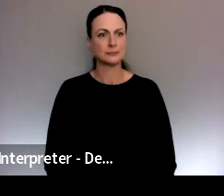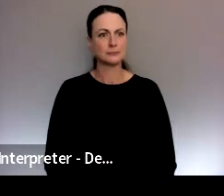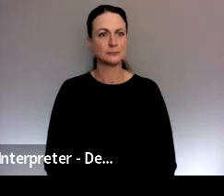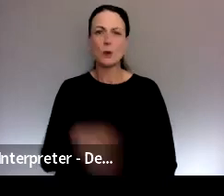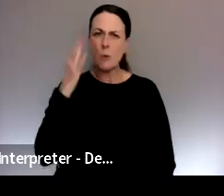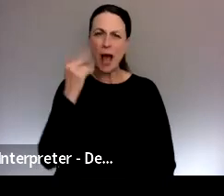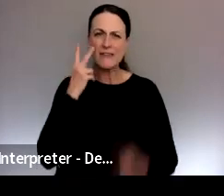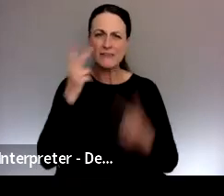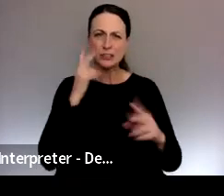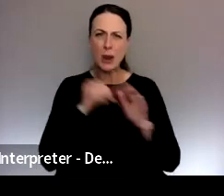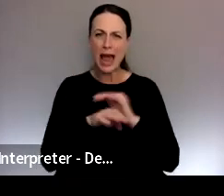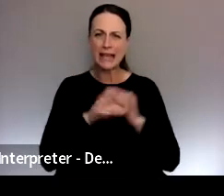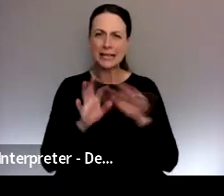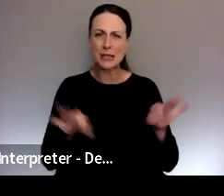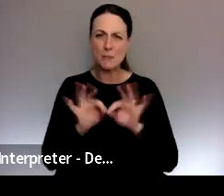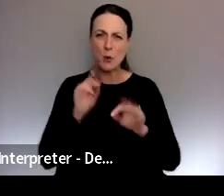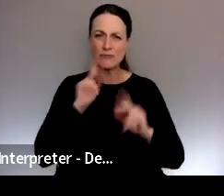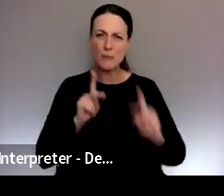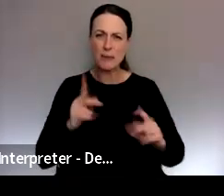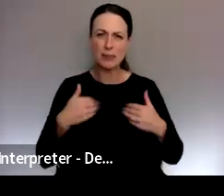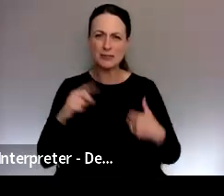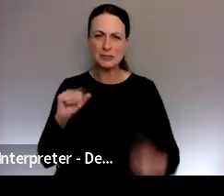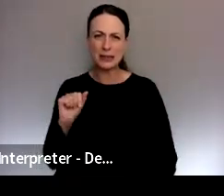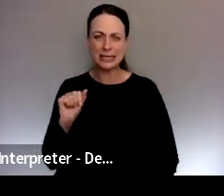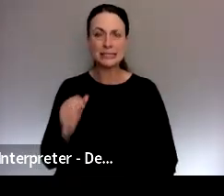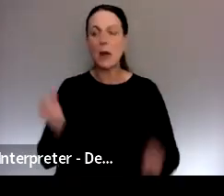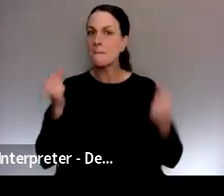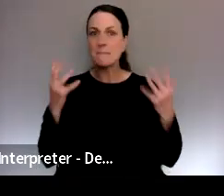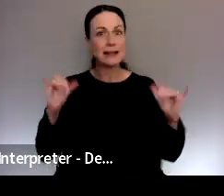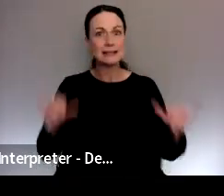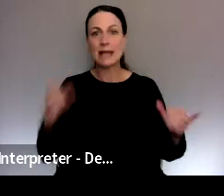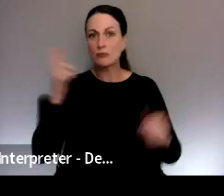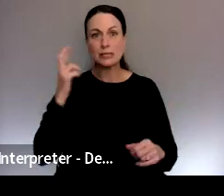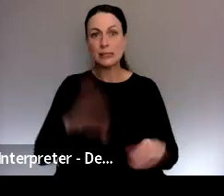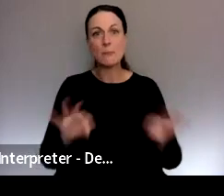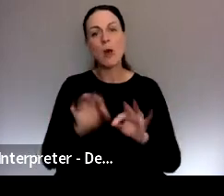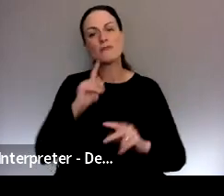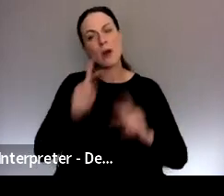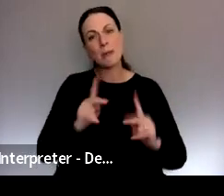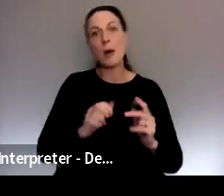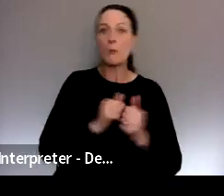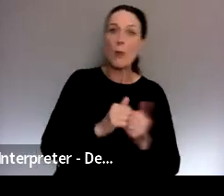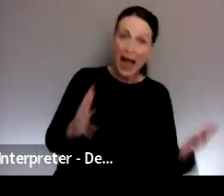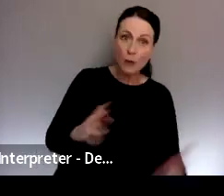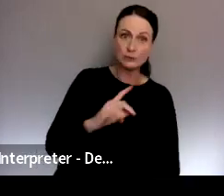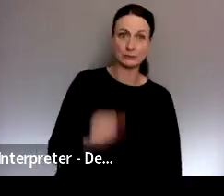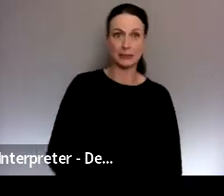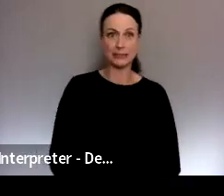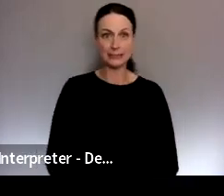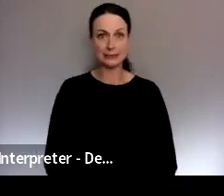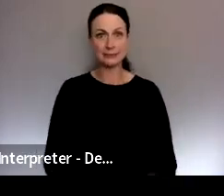Why is visual access important to people with disabilities? For many of the same reasons that it's important to people without disabilities,